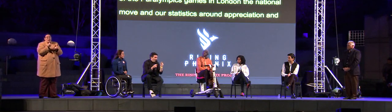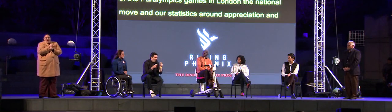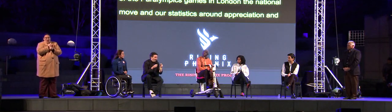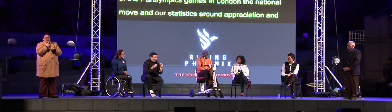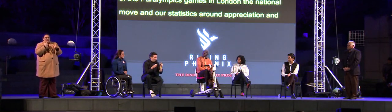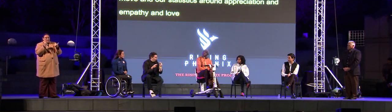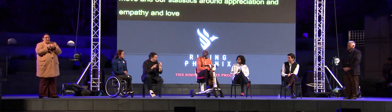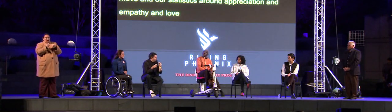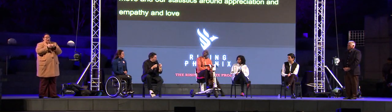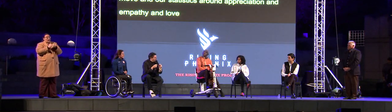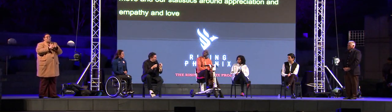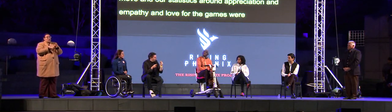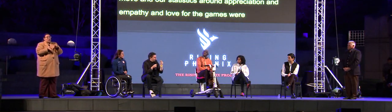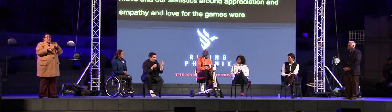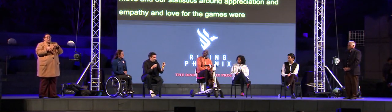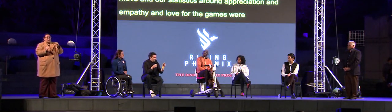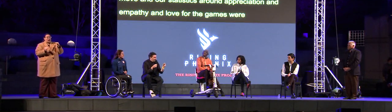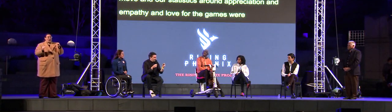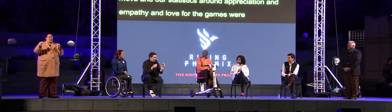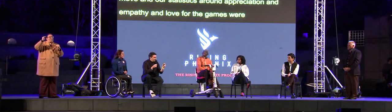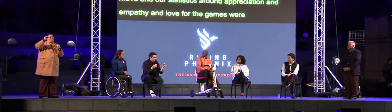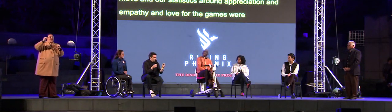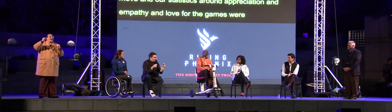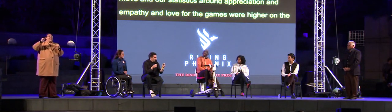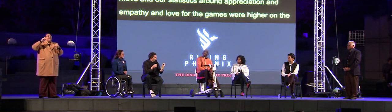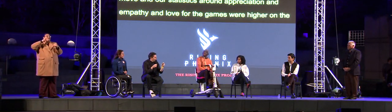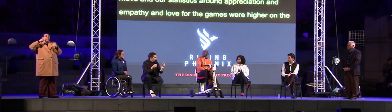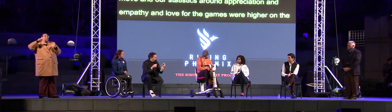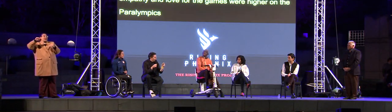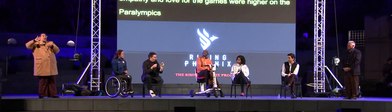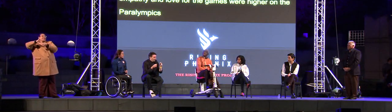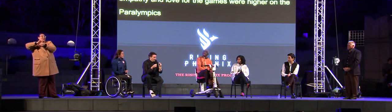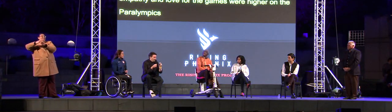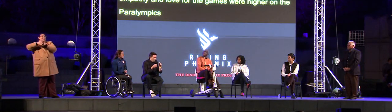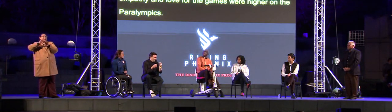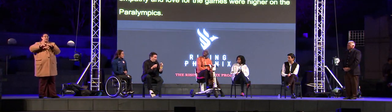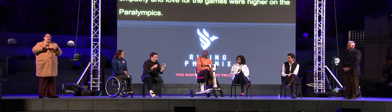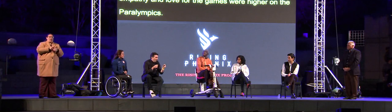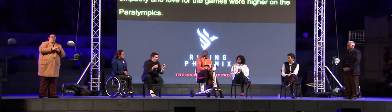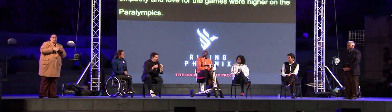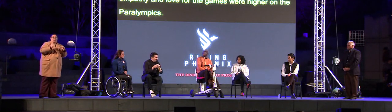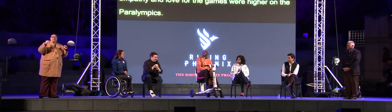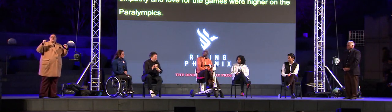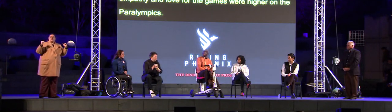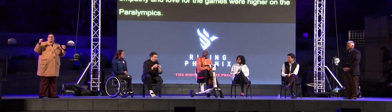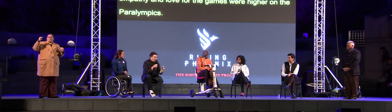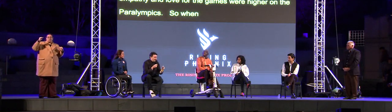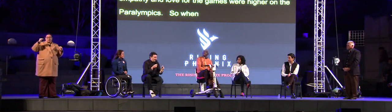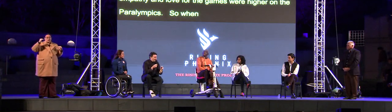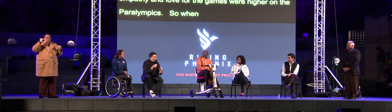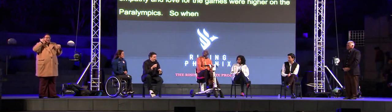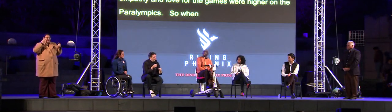were higher on the Paralympics than the Olympics. So when it works, it's extraordinary.